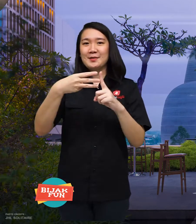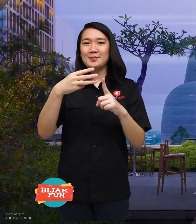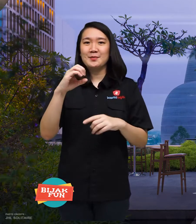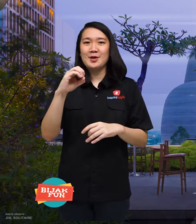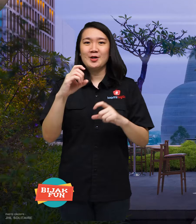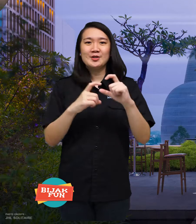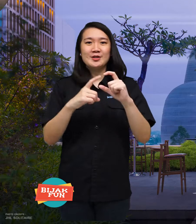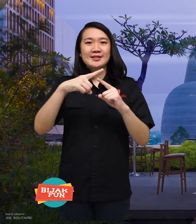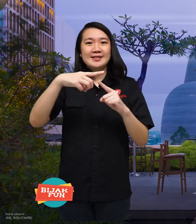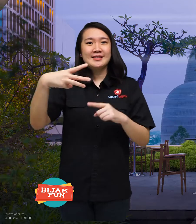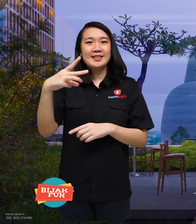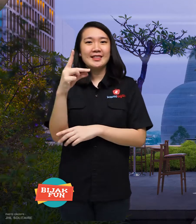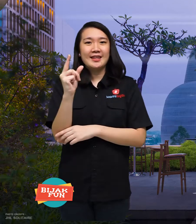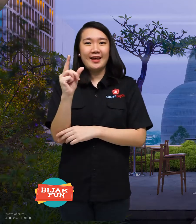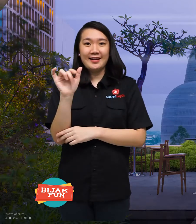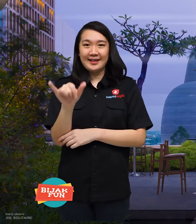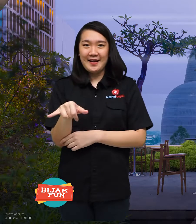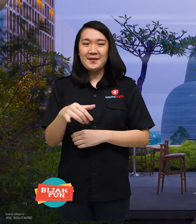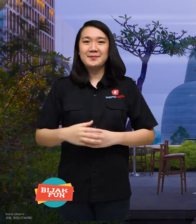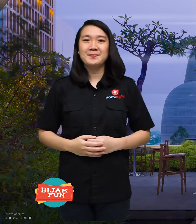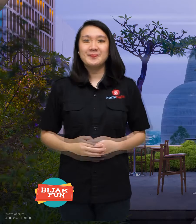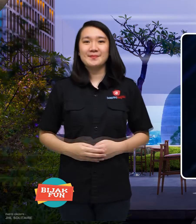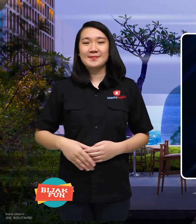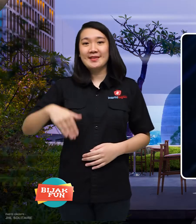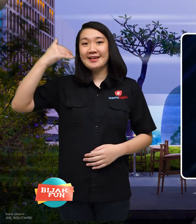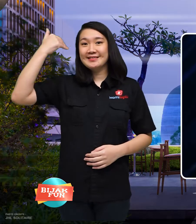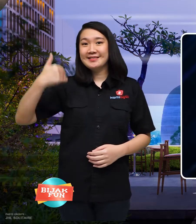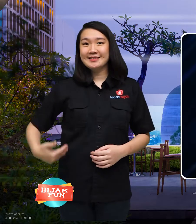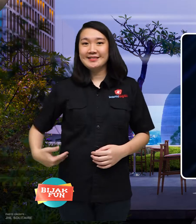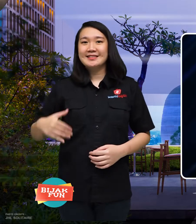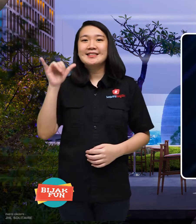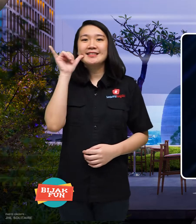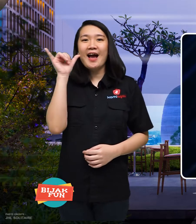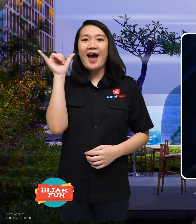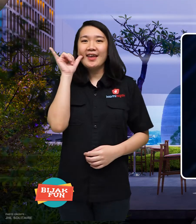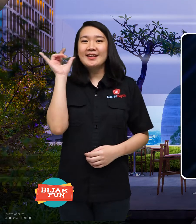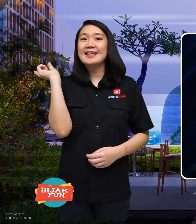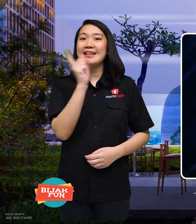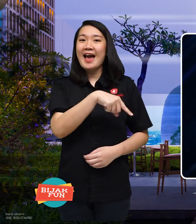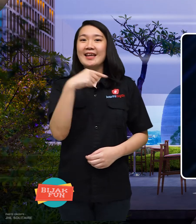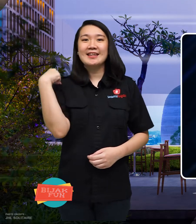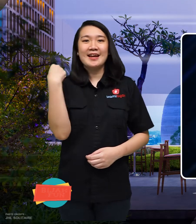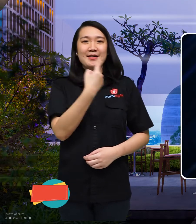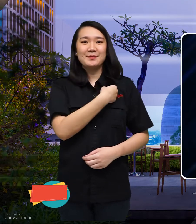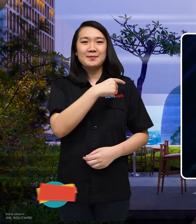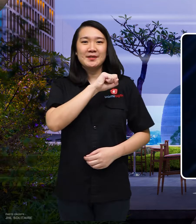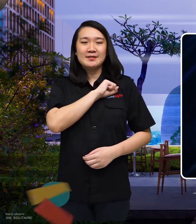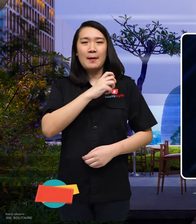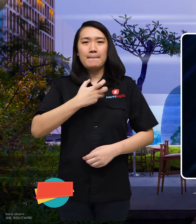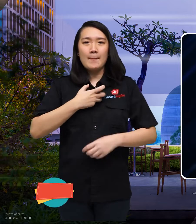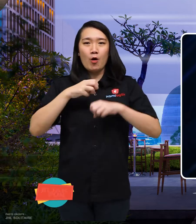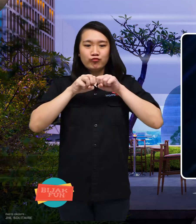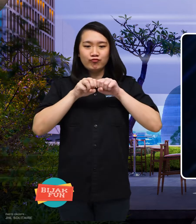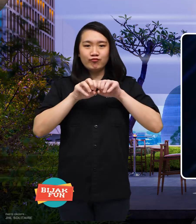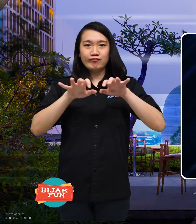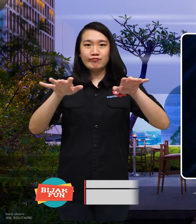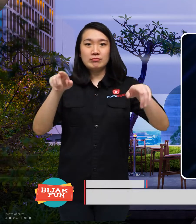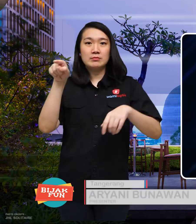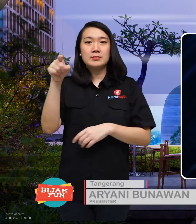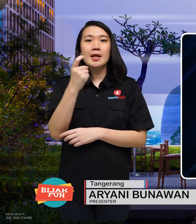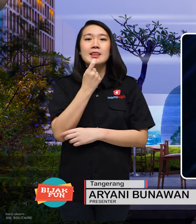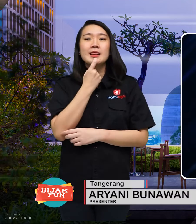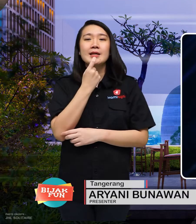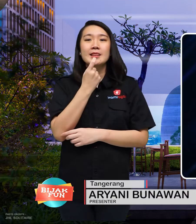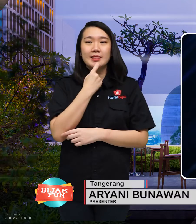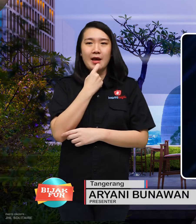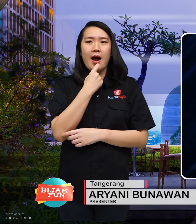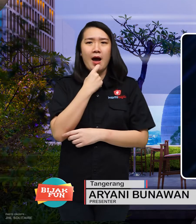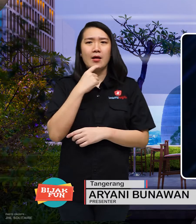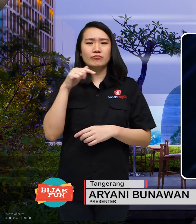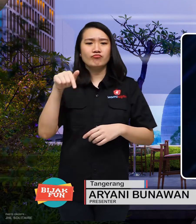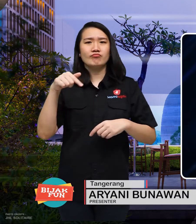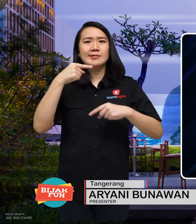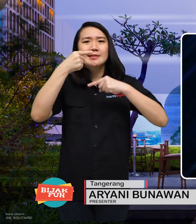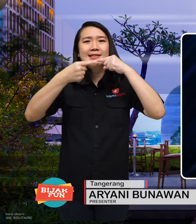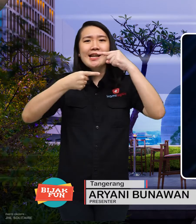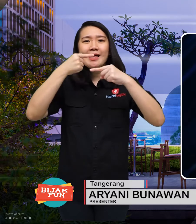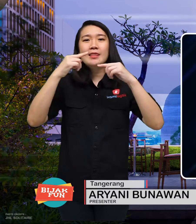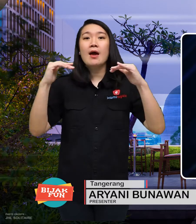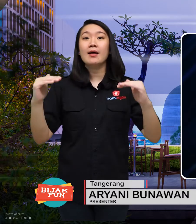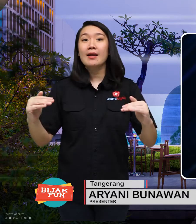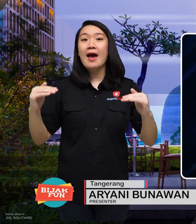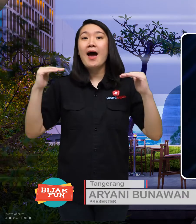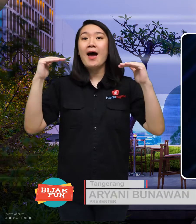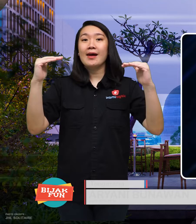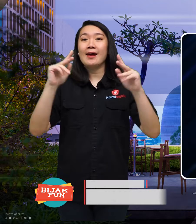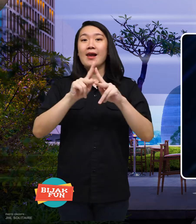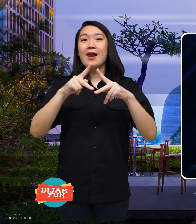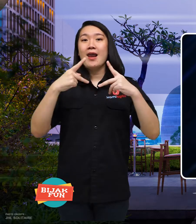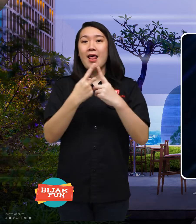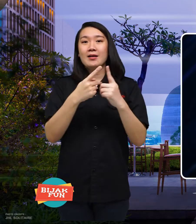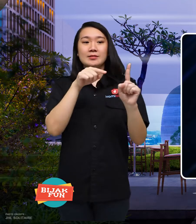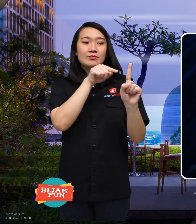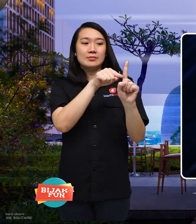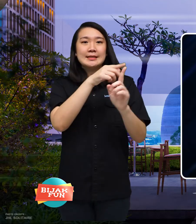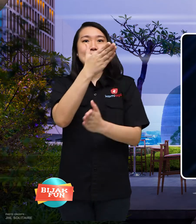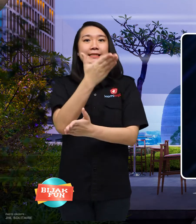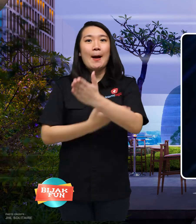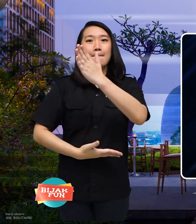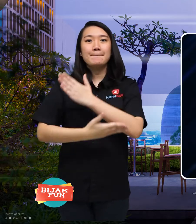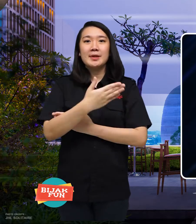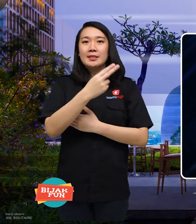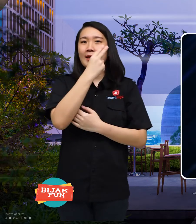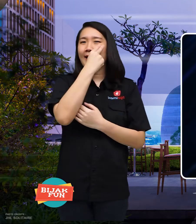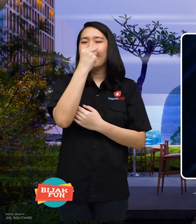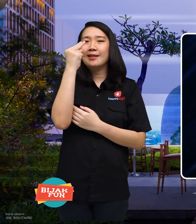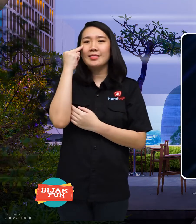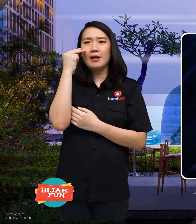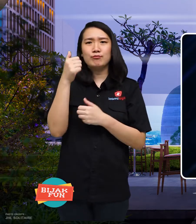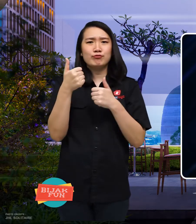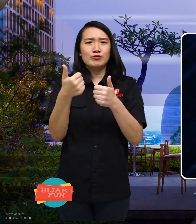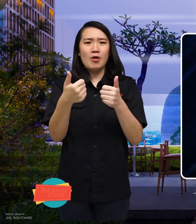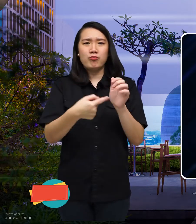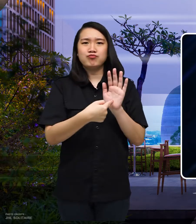I'm Yani from KamiBijak wants to convey story about going to class, Netra Disability who can make up.